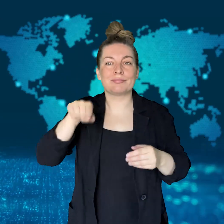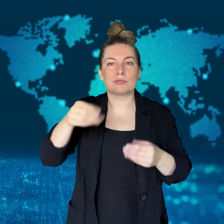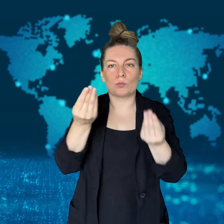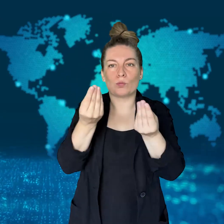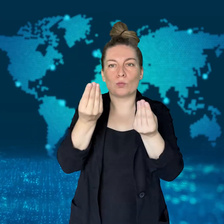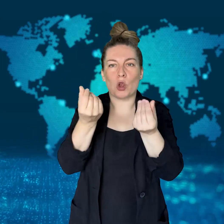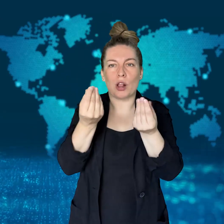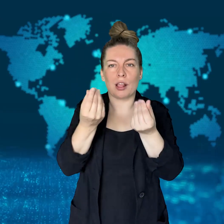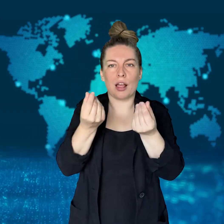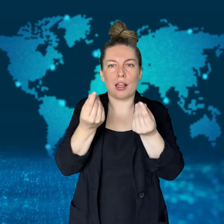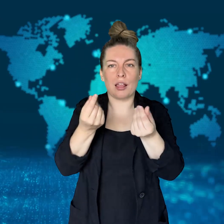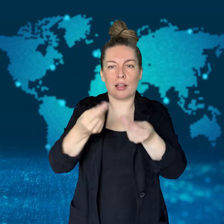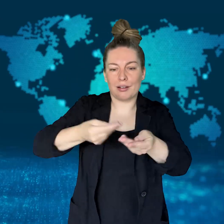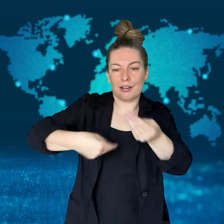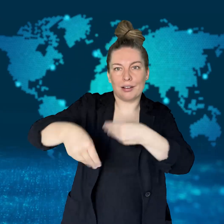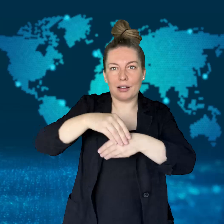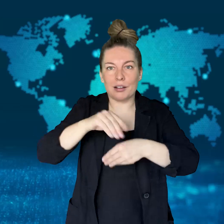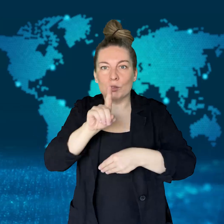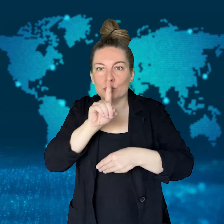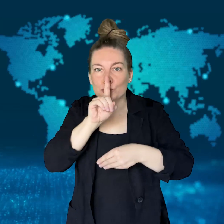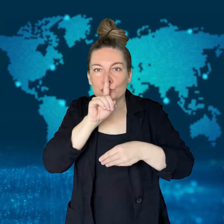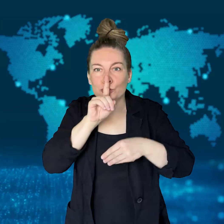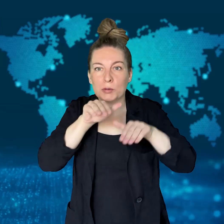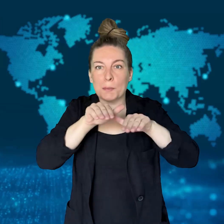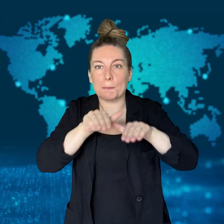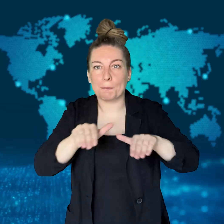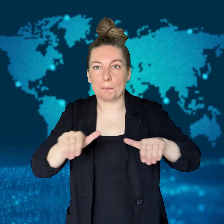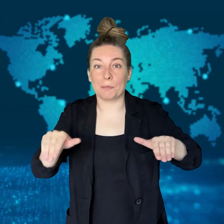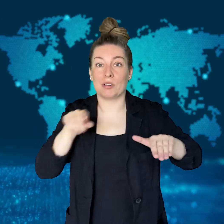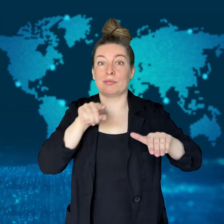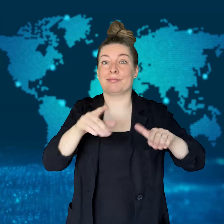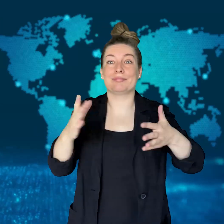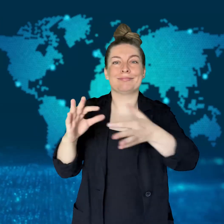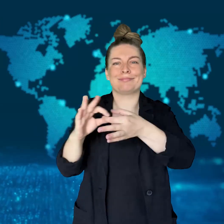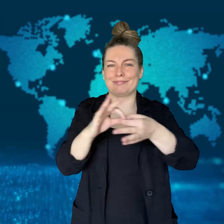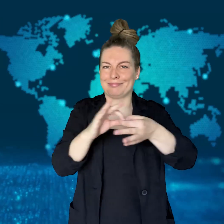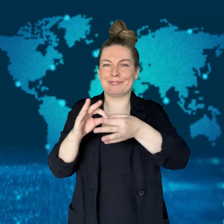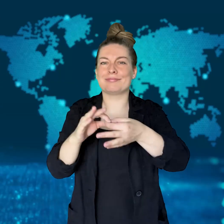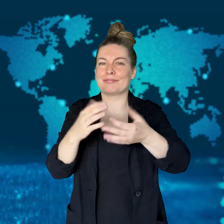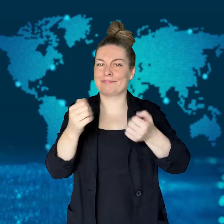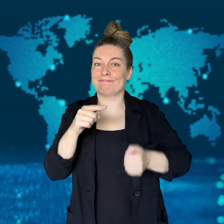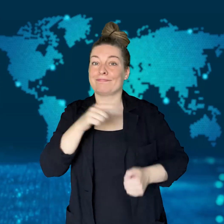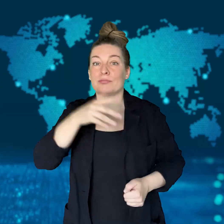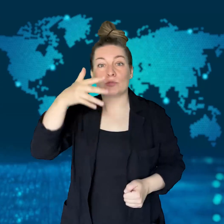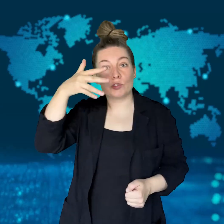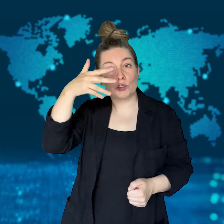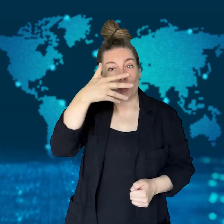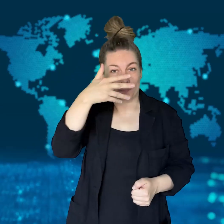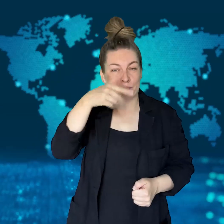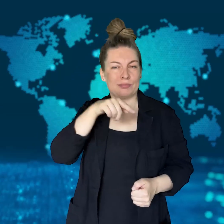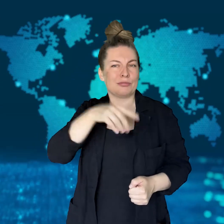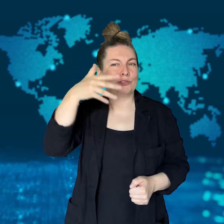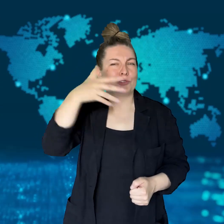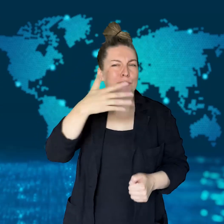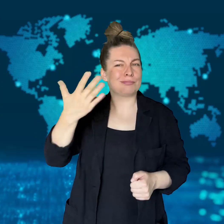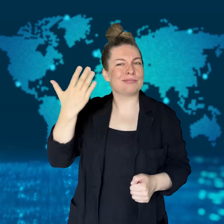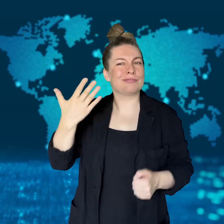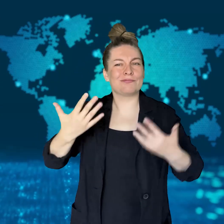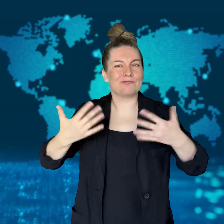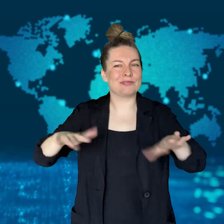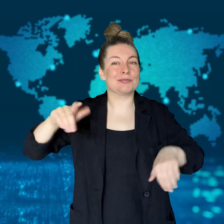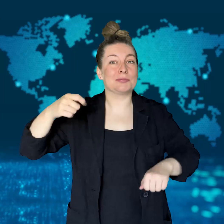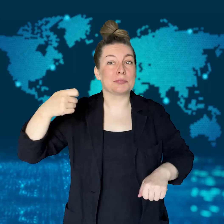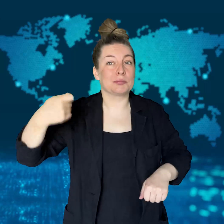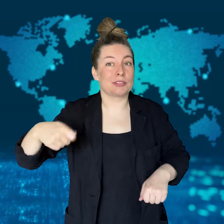The case, called a "hush money trial," dealt with charges alleging that